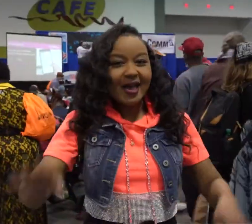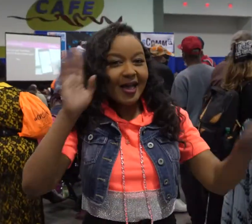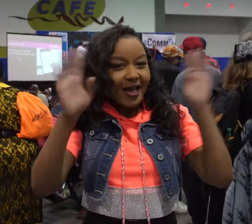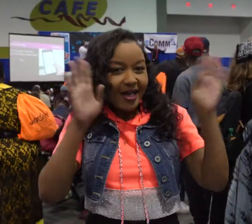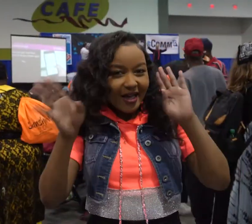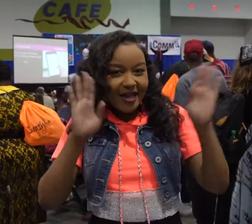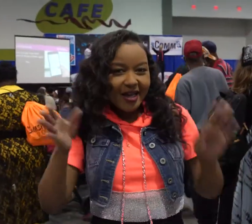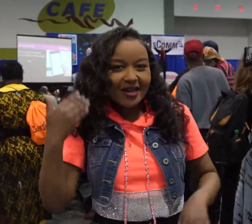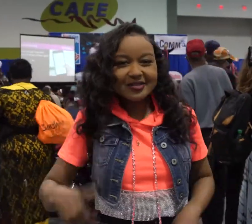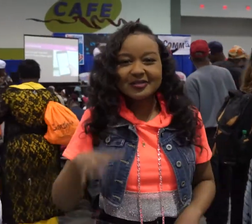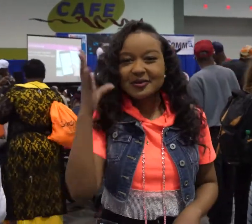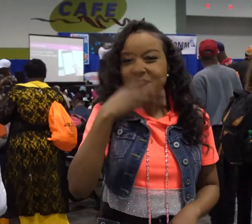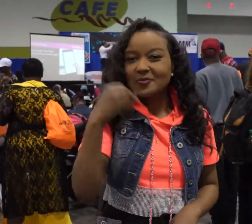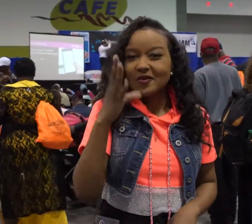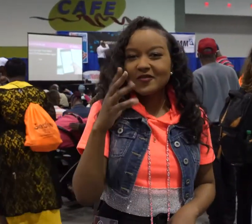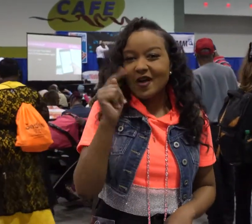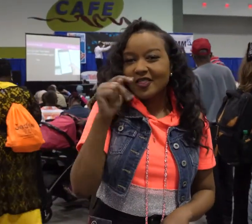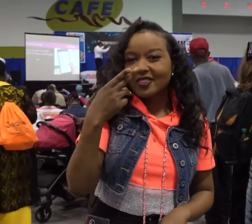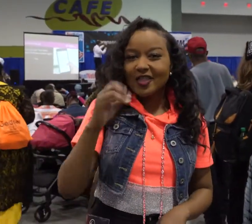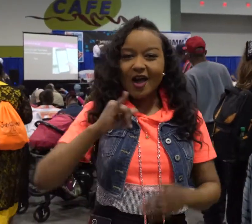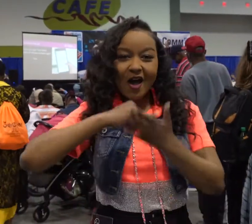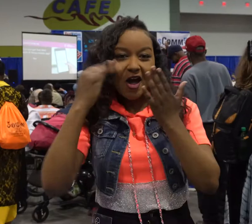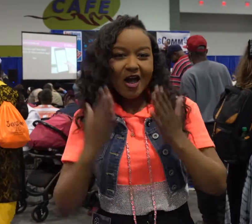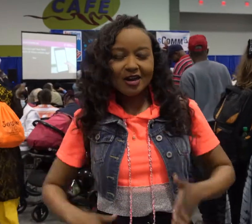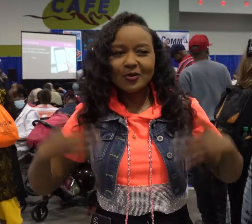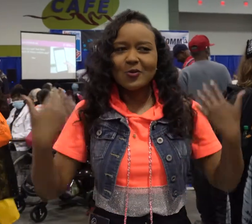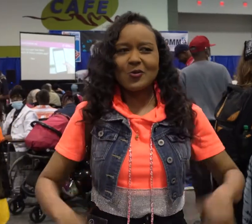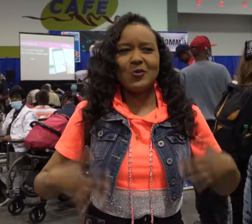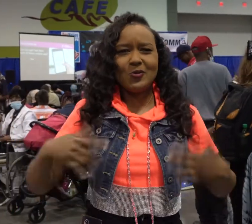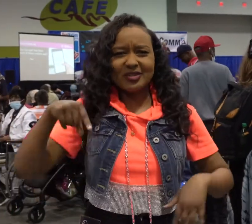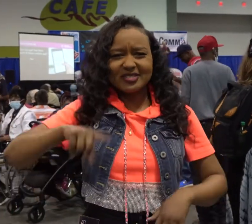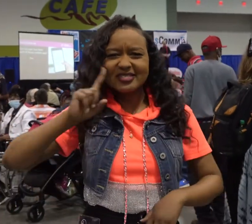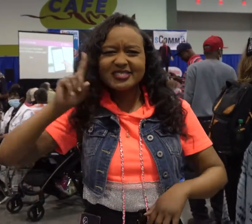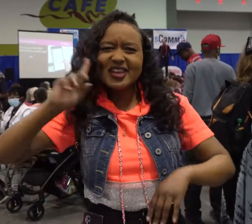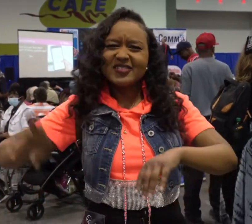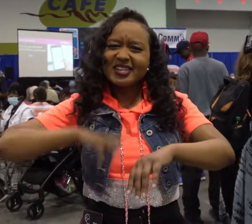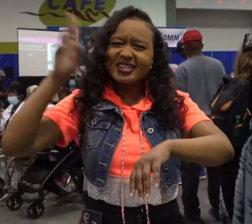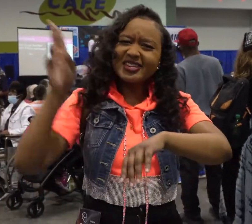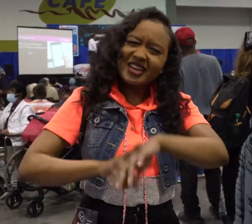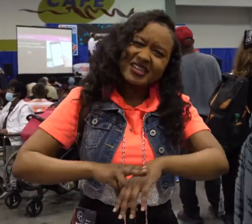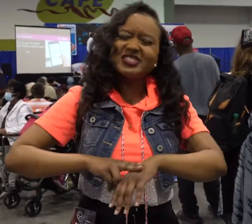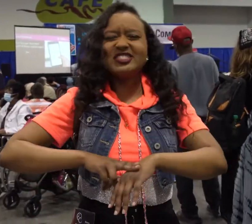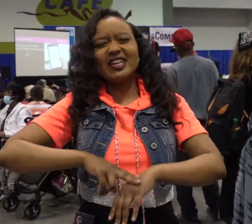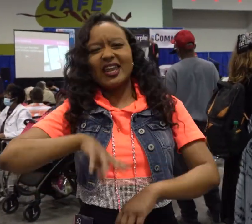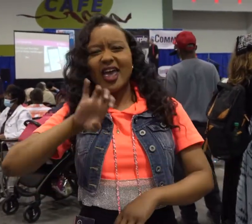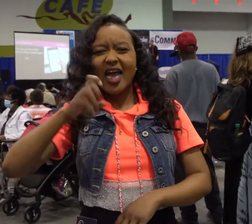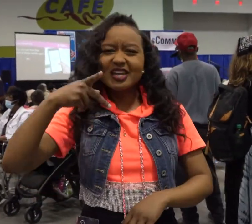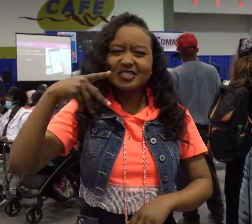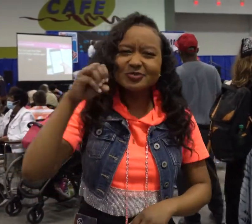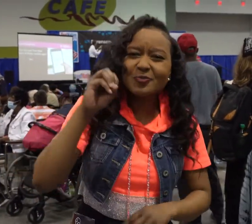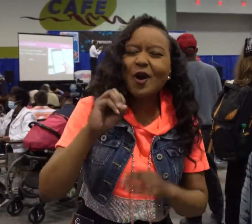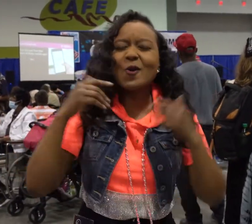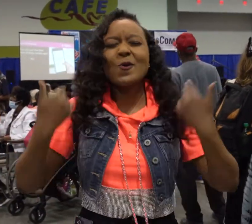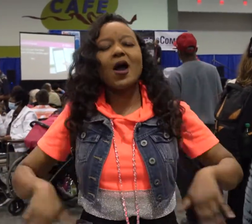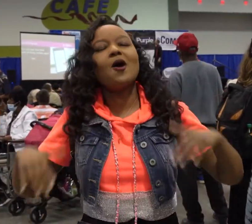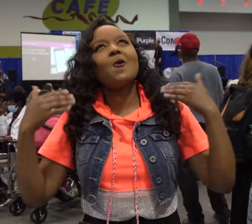Hello, Hello, Hello! I'm Beautiful The Artist Wow, DeafNation Expo is fantastic! Wow!